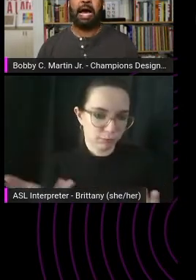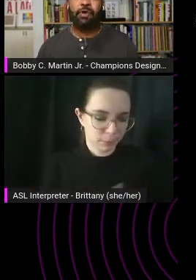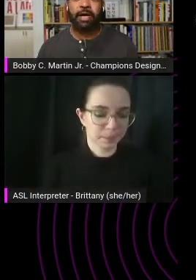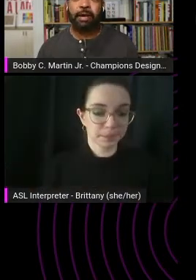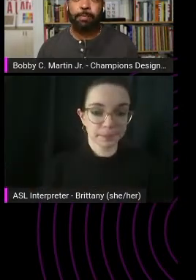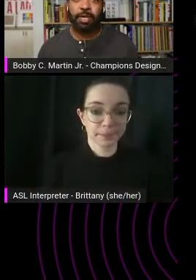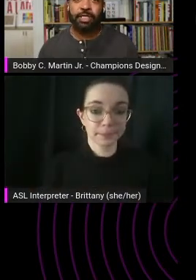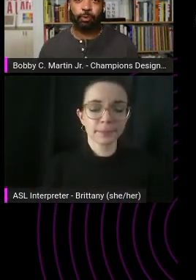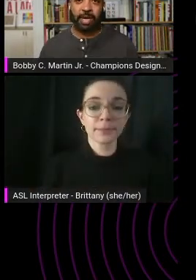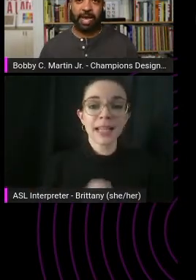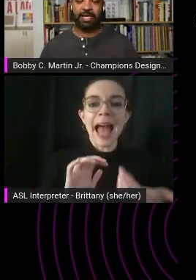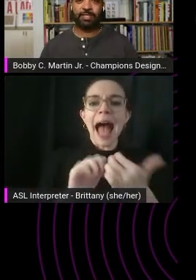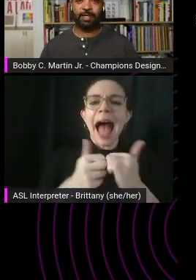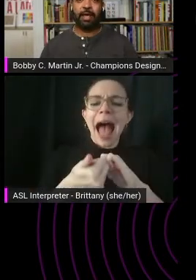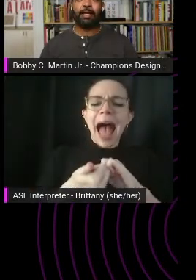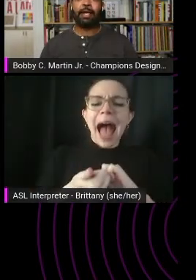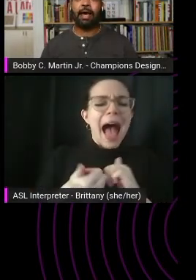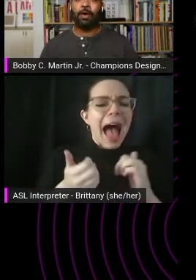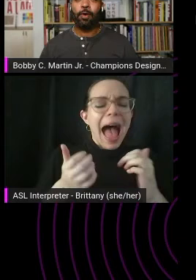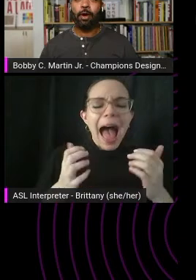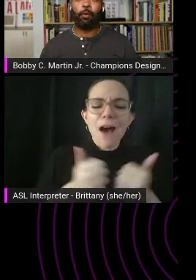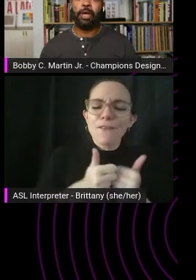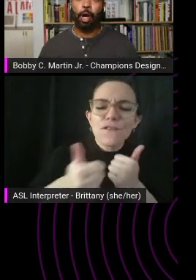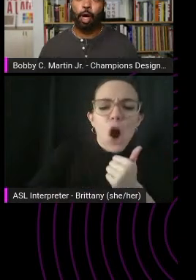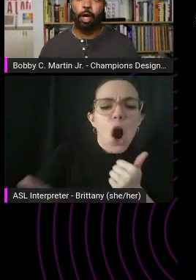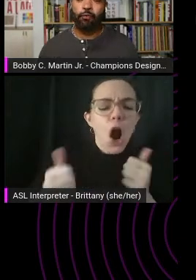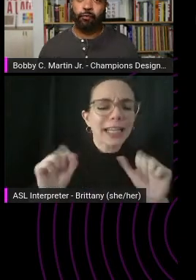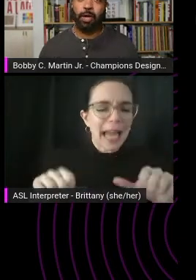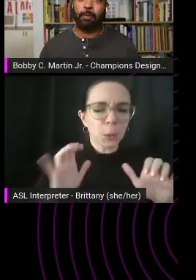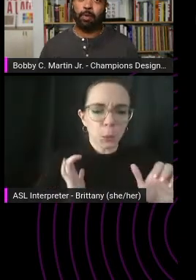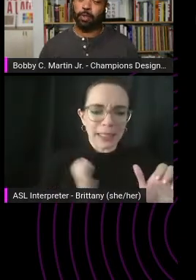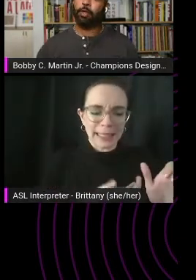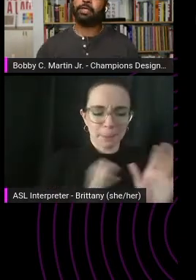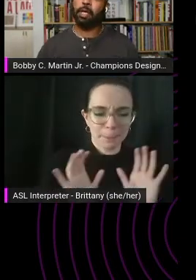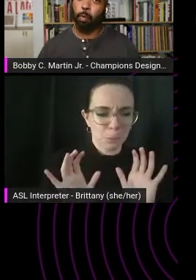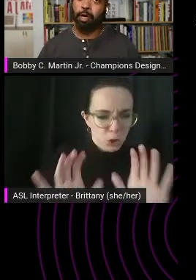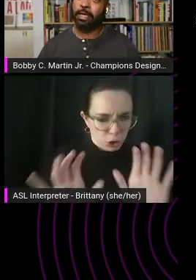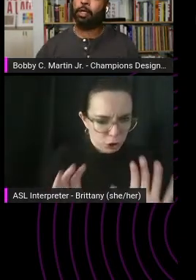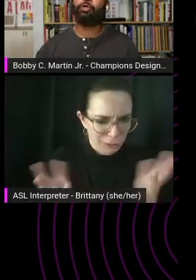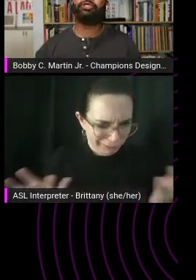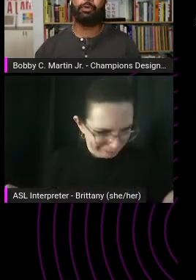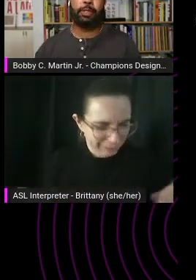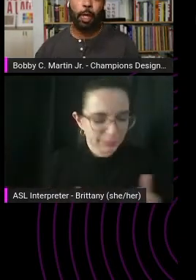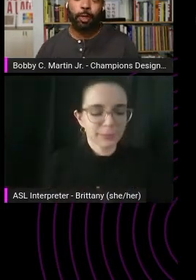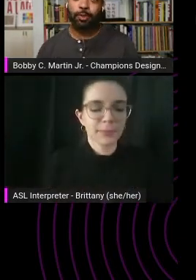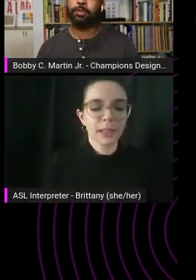How far can we push, we asked. Now, we heard from those that are working closely with donors,